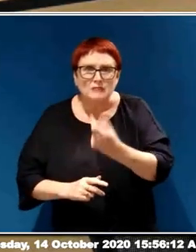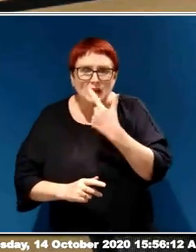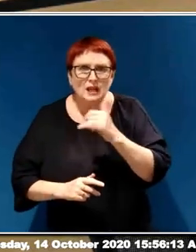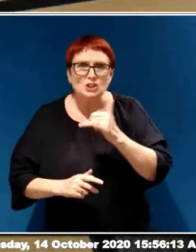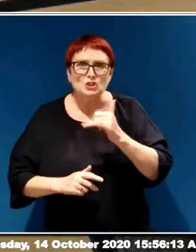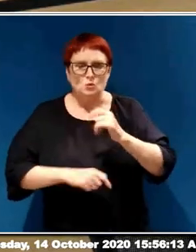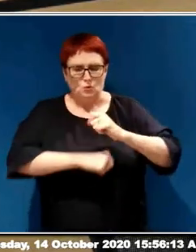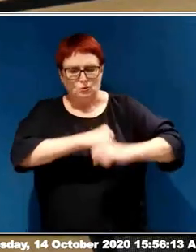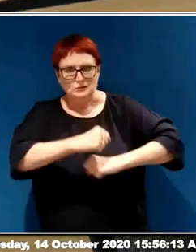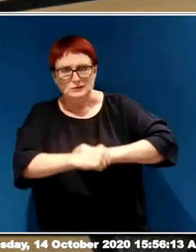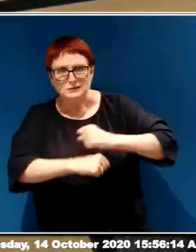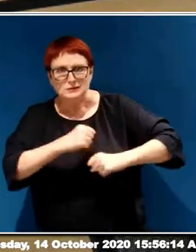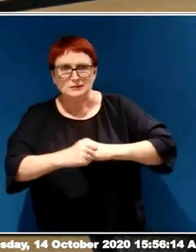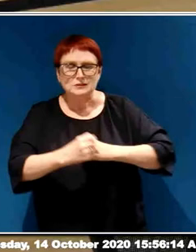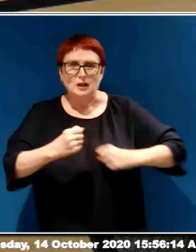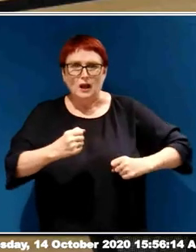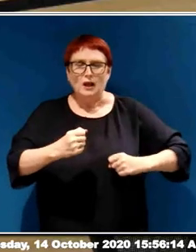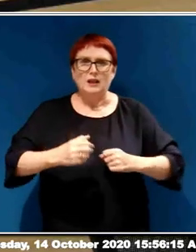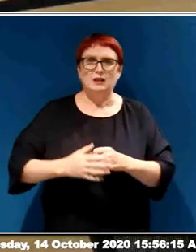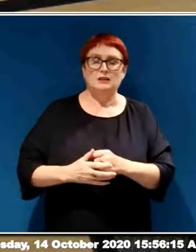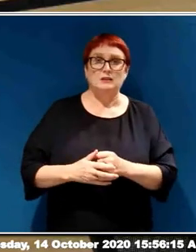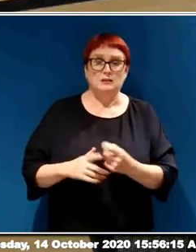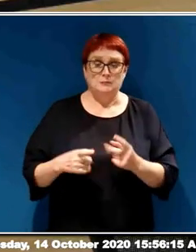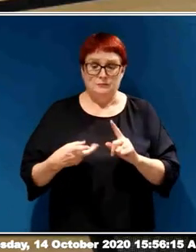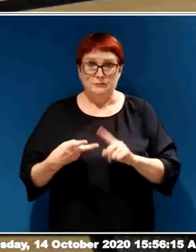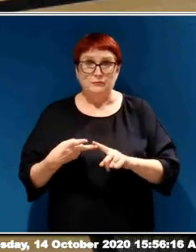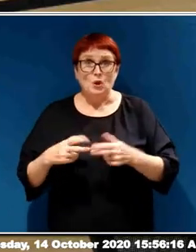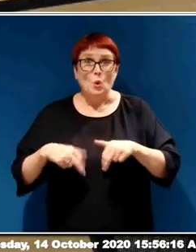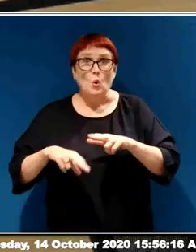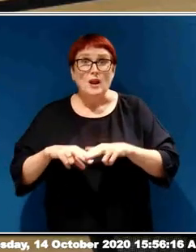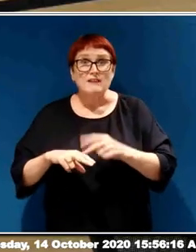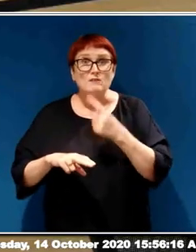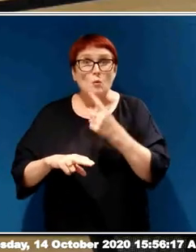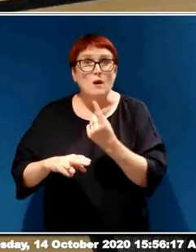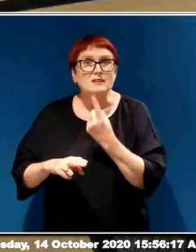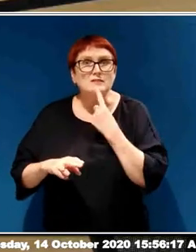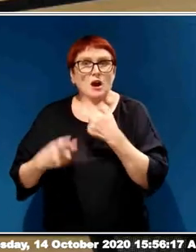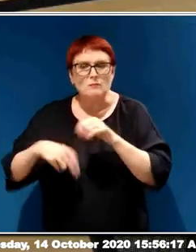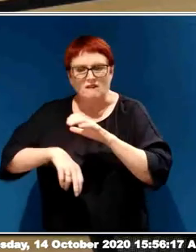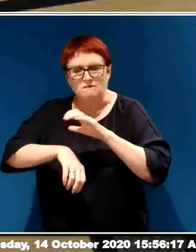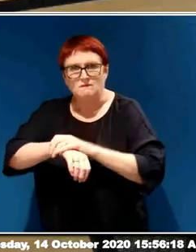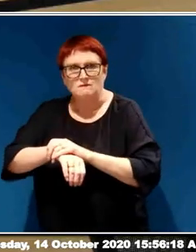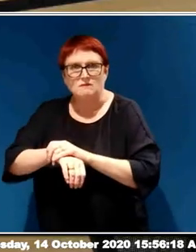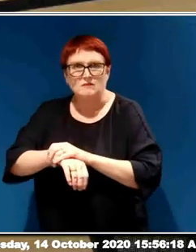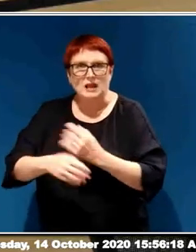applied more frequently, the circumstances within which restrictive